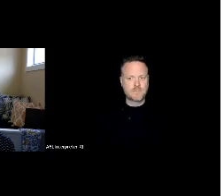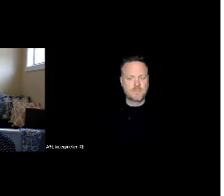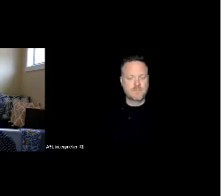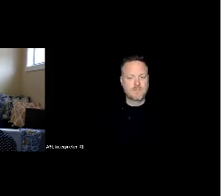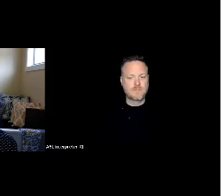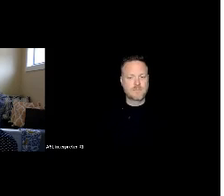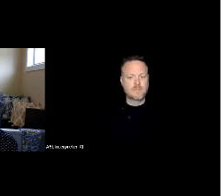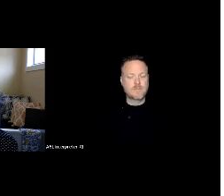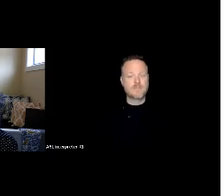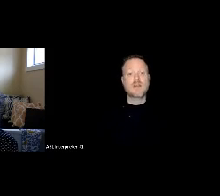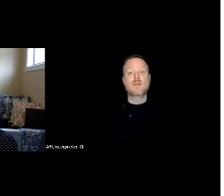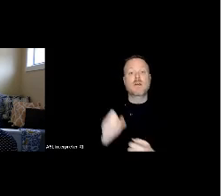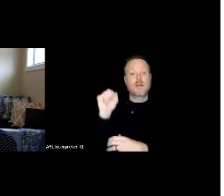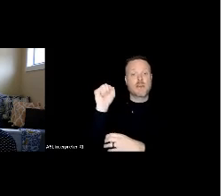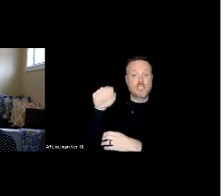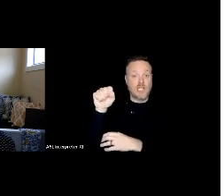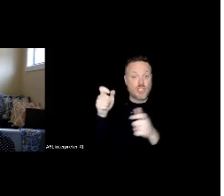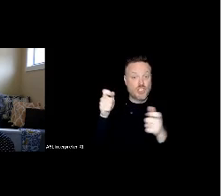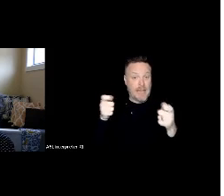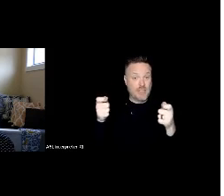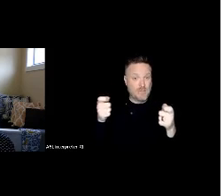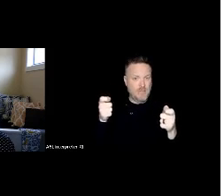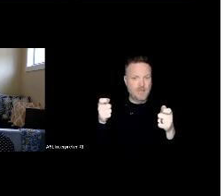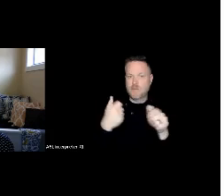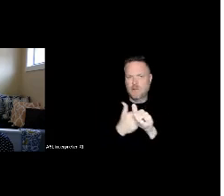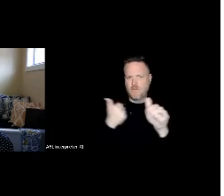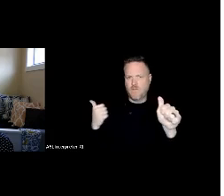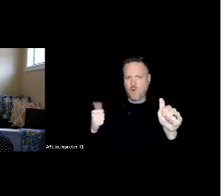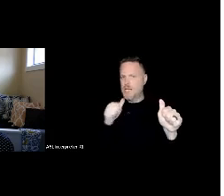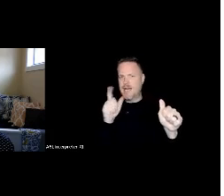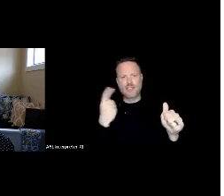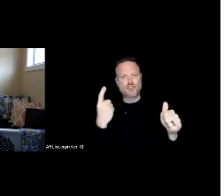So concussion management is really moving away from just taking care of our athletes